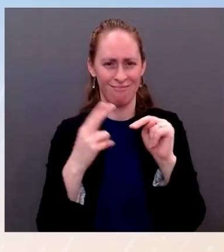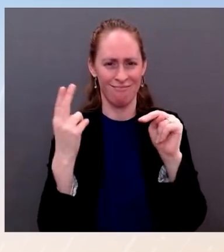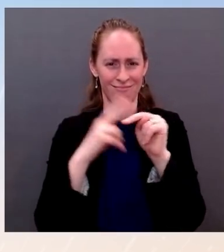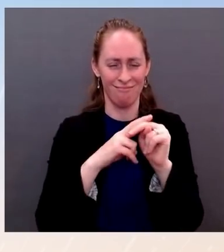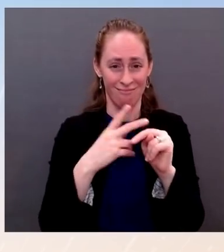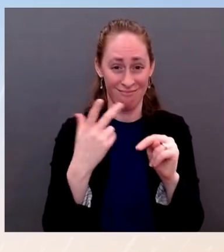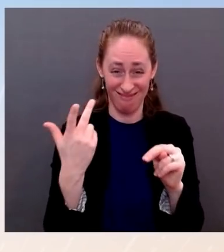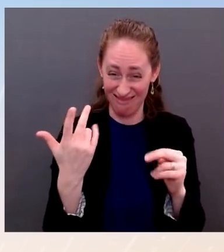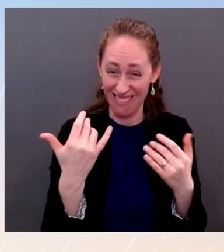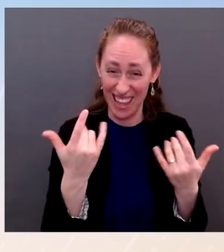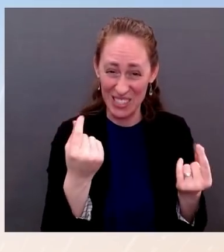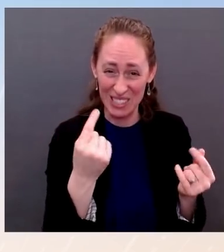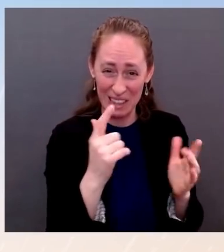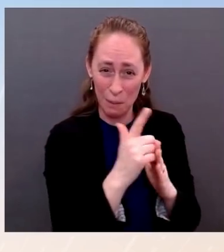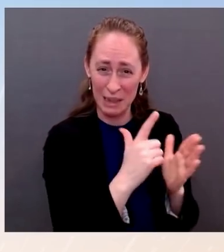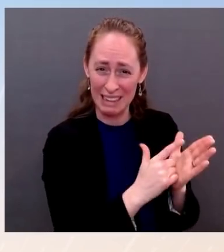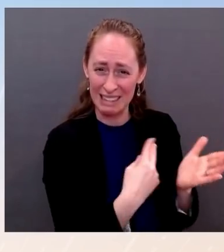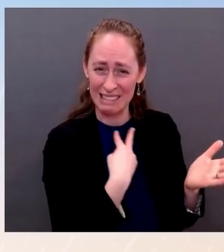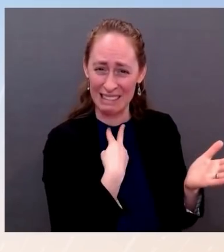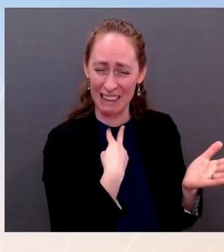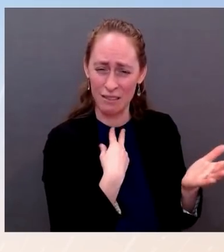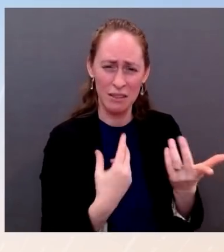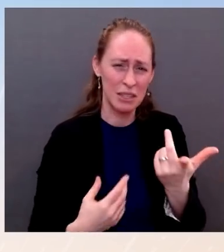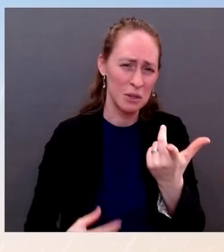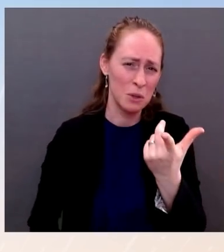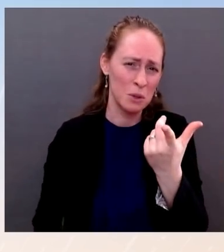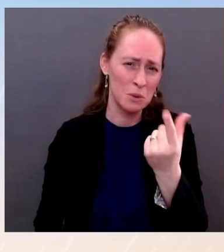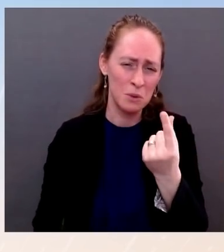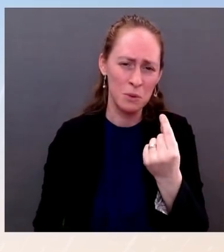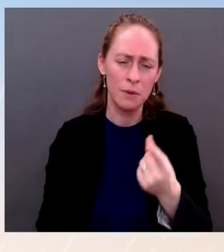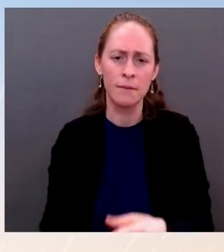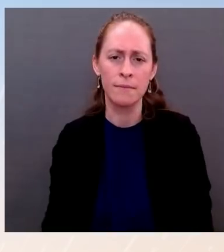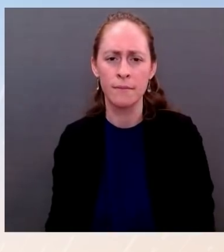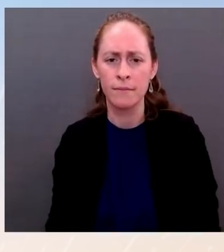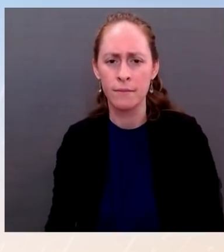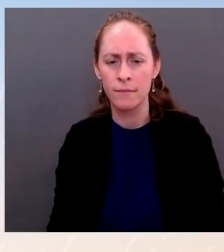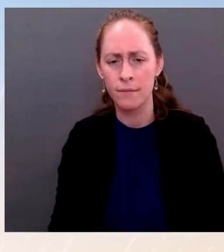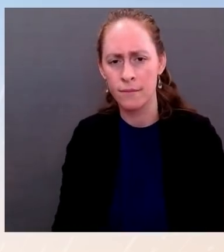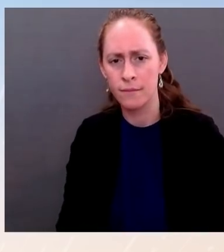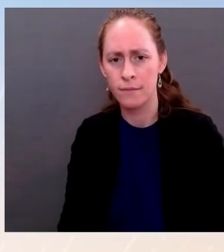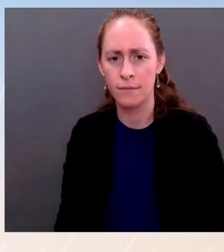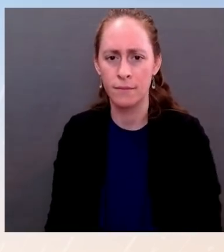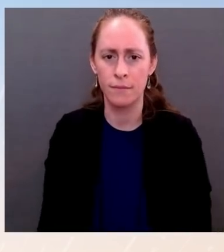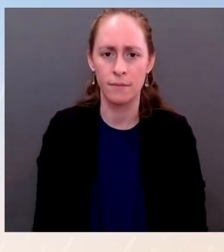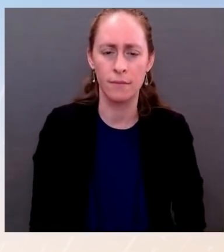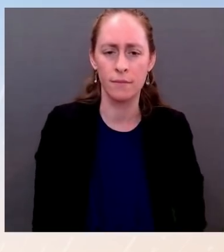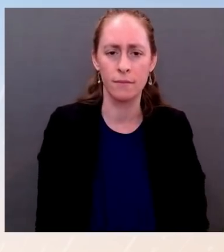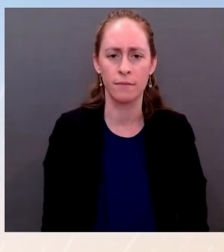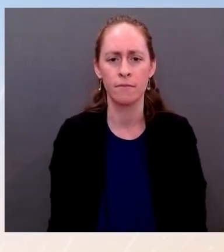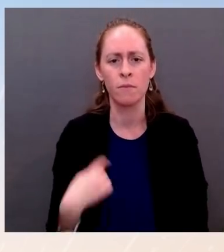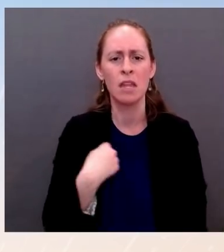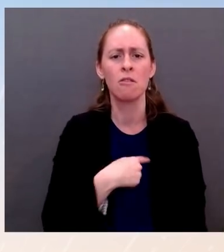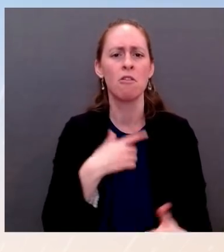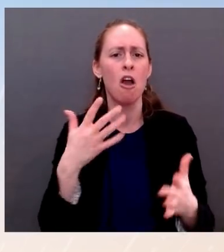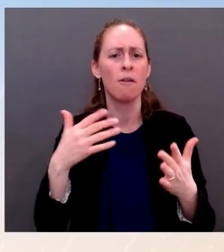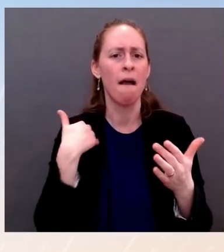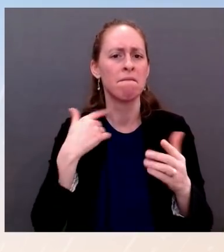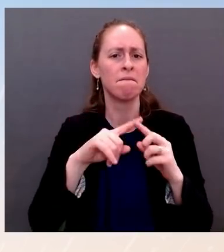on as it relates to addressing inflation. One, I would note that economists and the Federal Reserve still predict that inflation will come down --